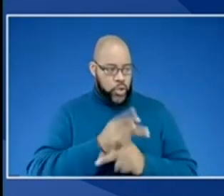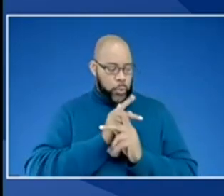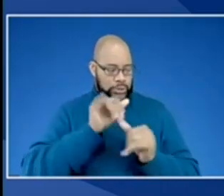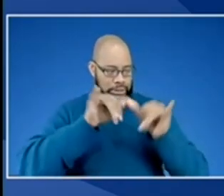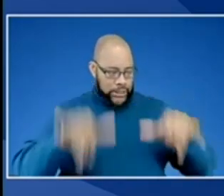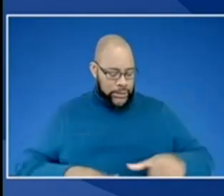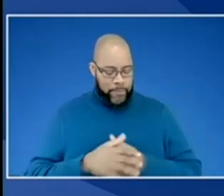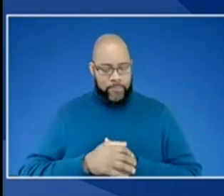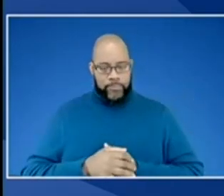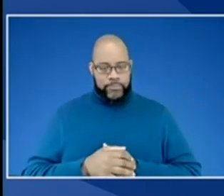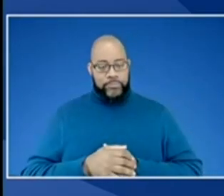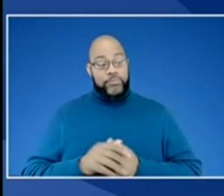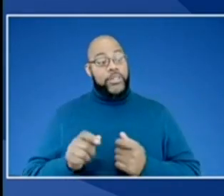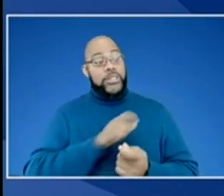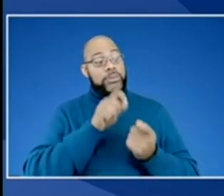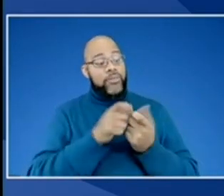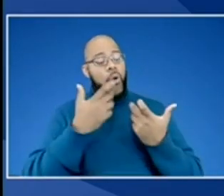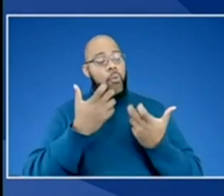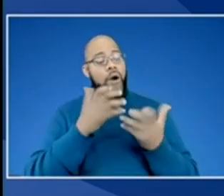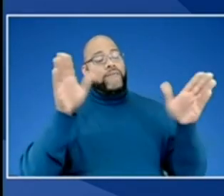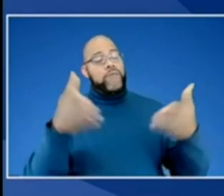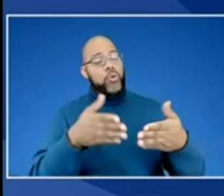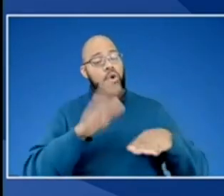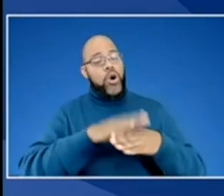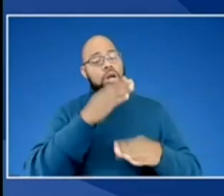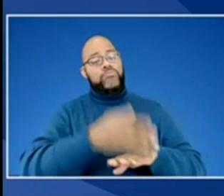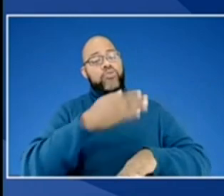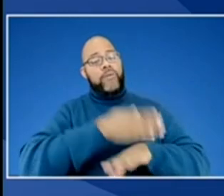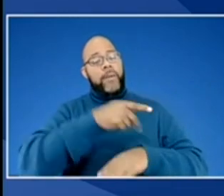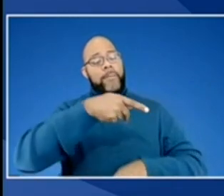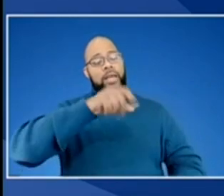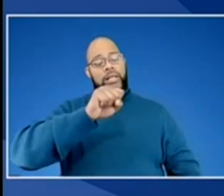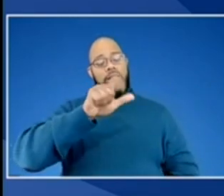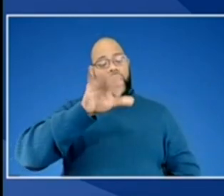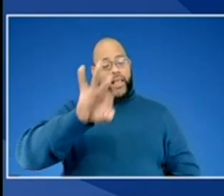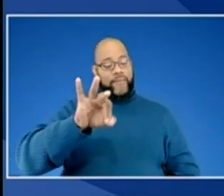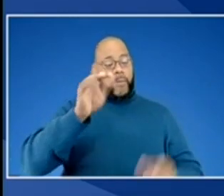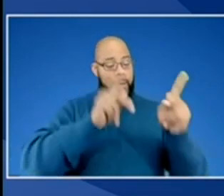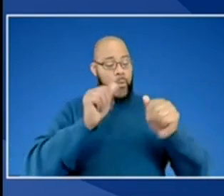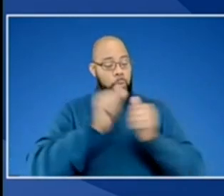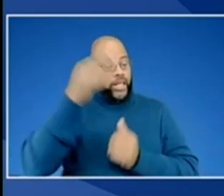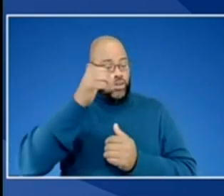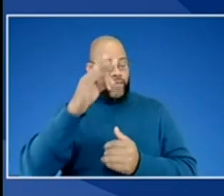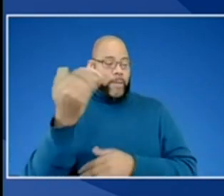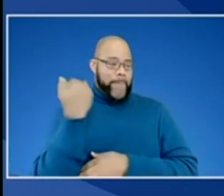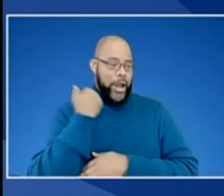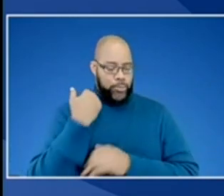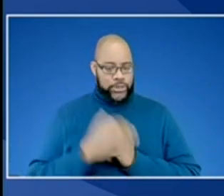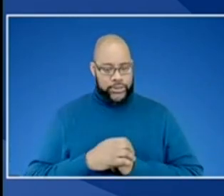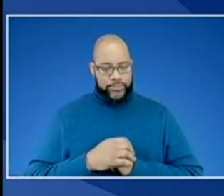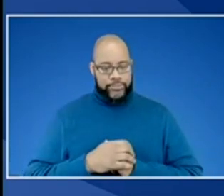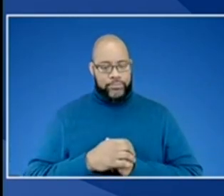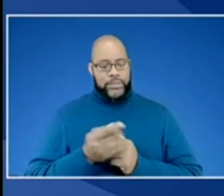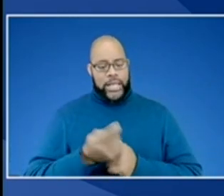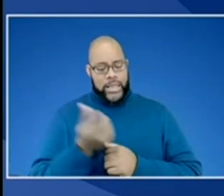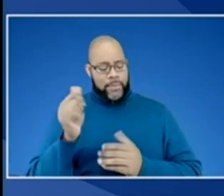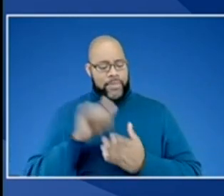Specifically, I'd like to focus on improvements for PSLF individuals with a history of bankruptcy. To illuminate the area of concern, I will